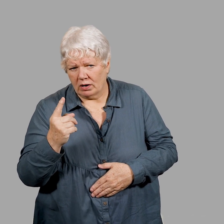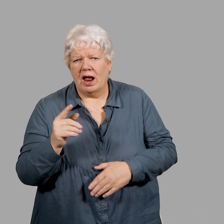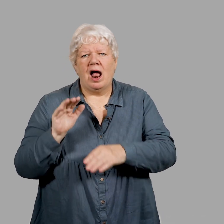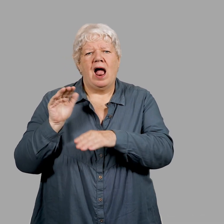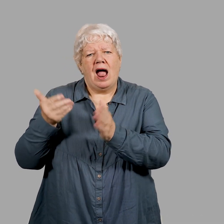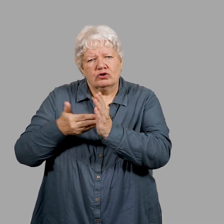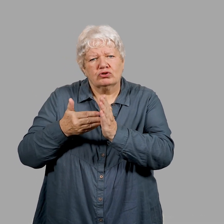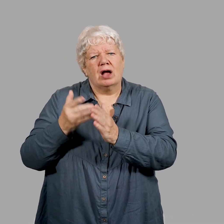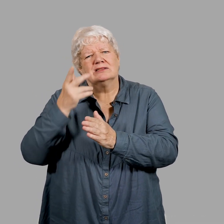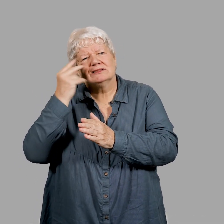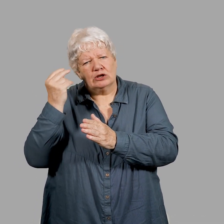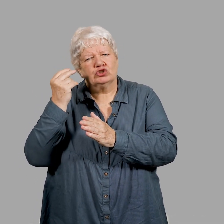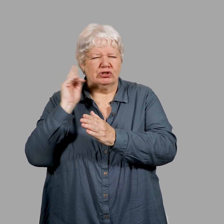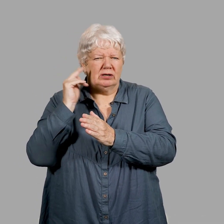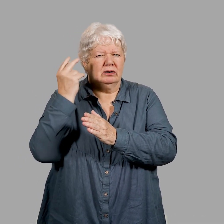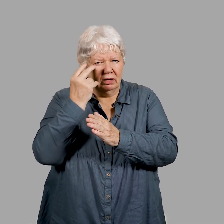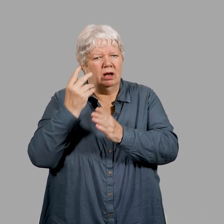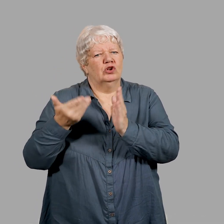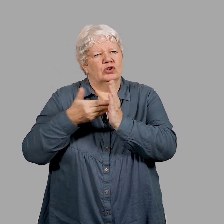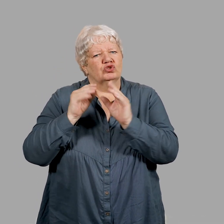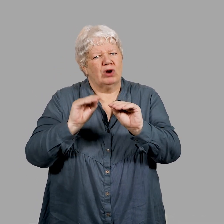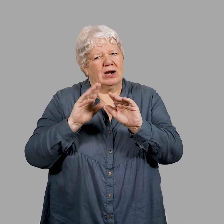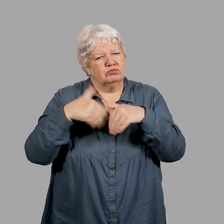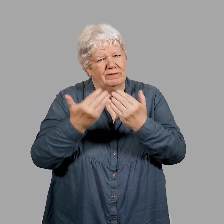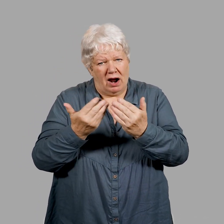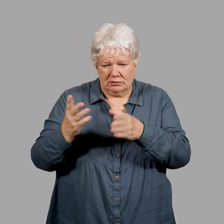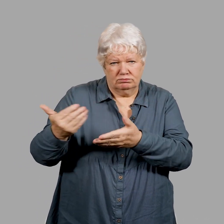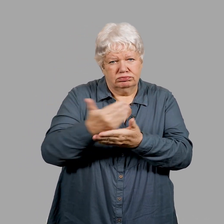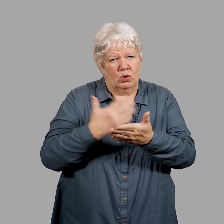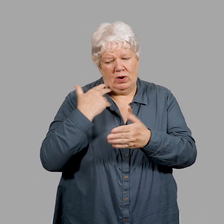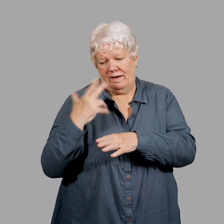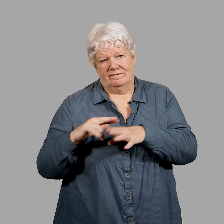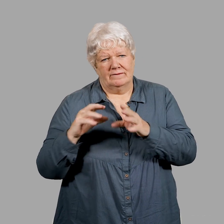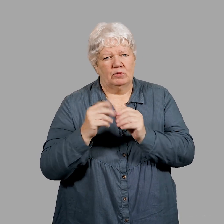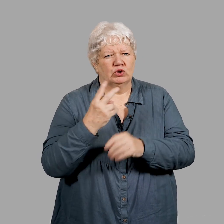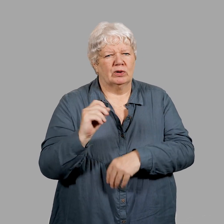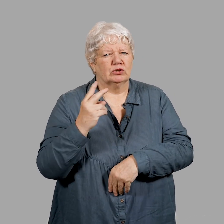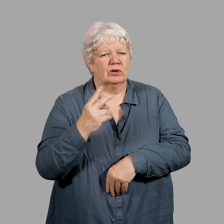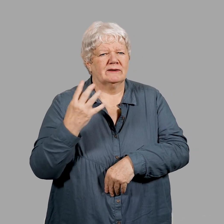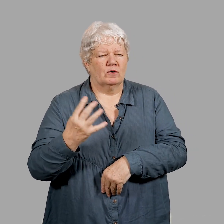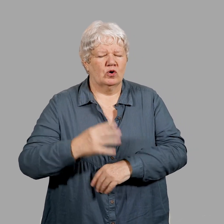Sensory training providers collated in February 2024